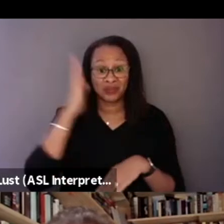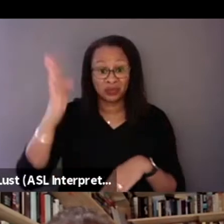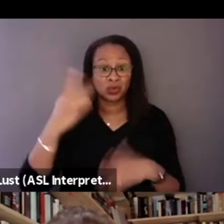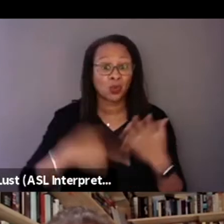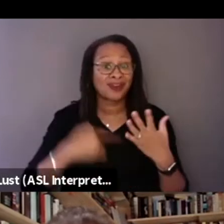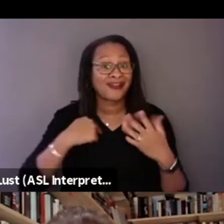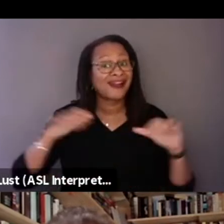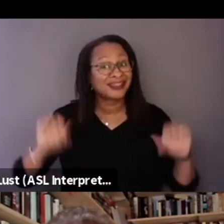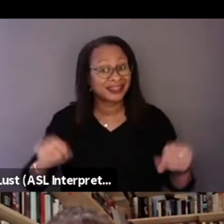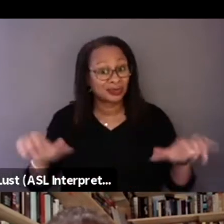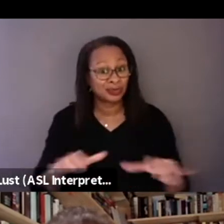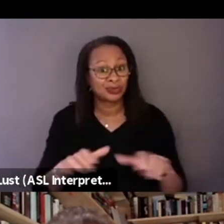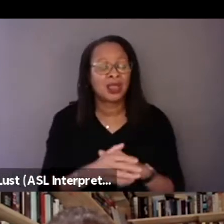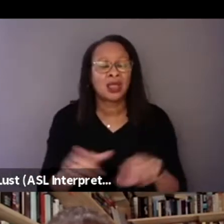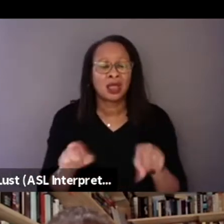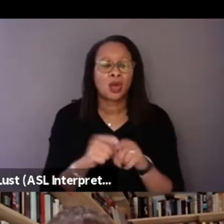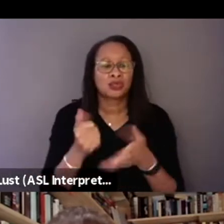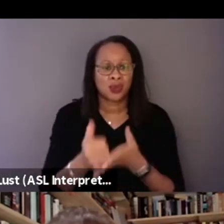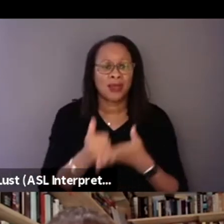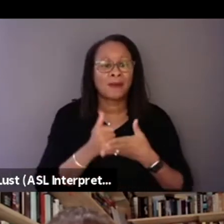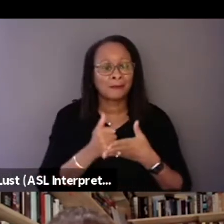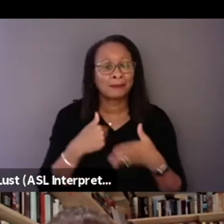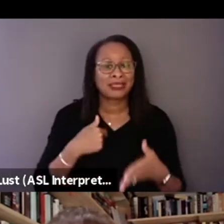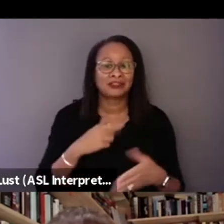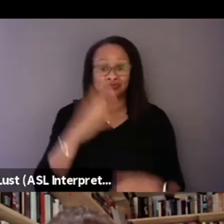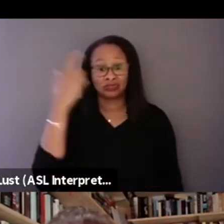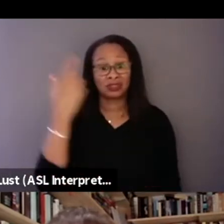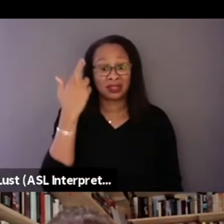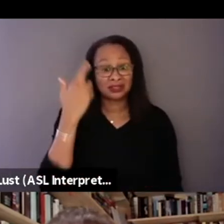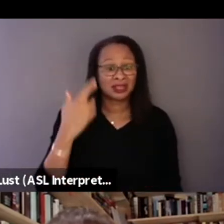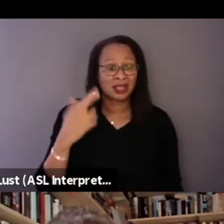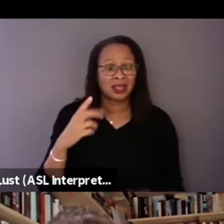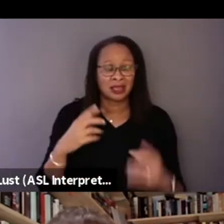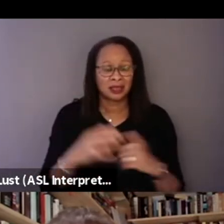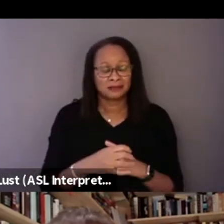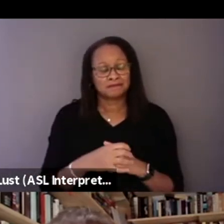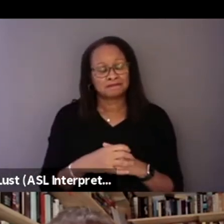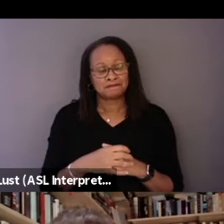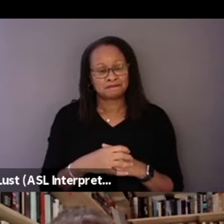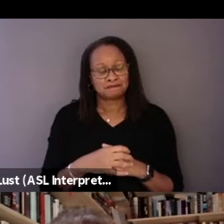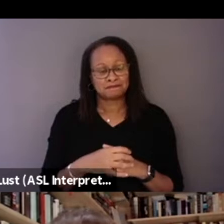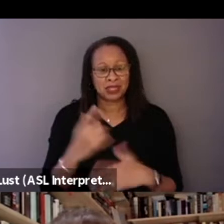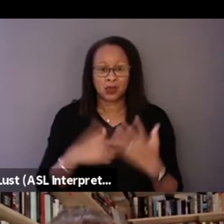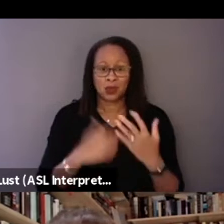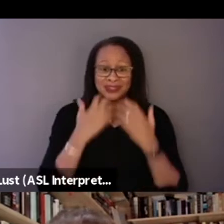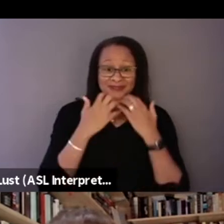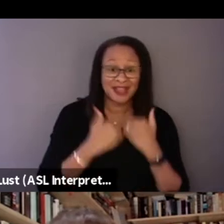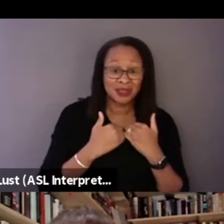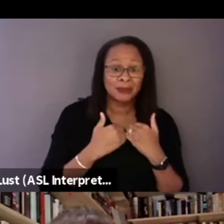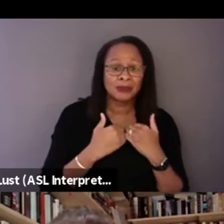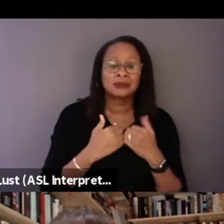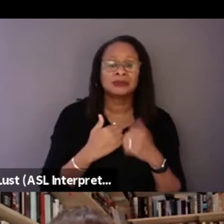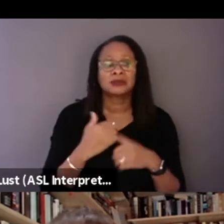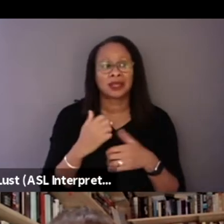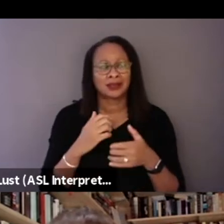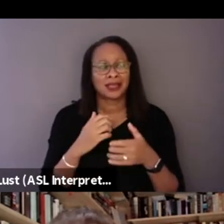And it also helps me to realize how to I'm... what's valuable in life and how to prioritize my own time.